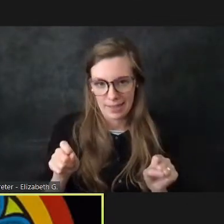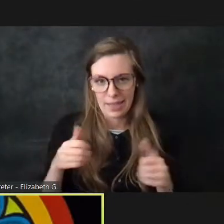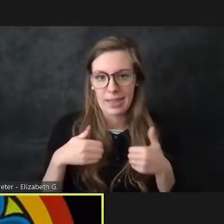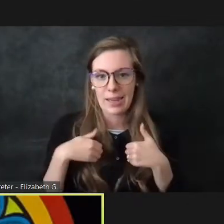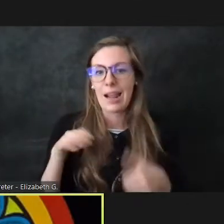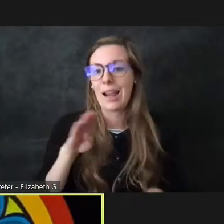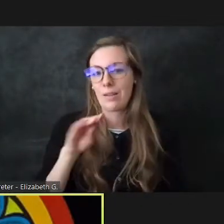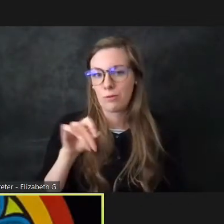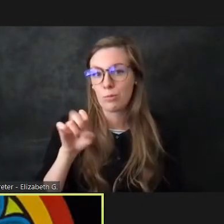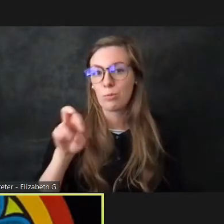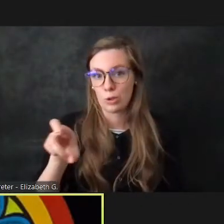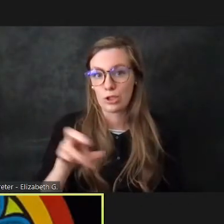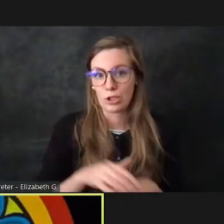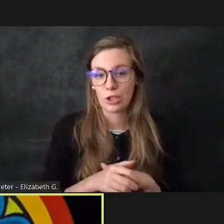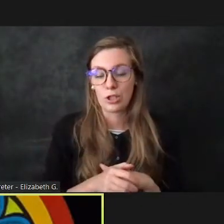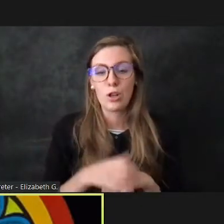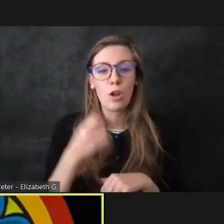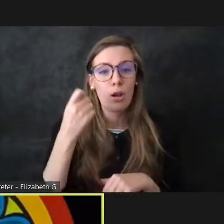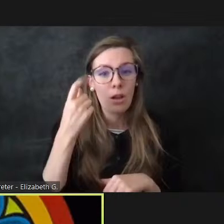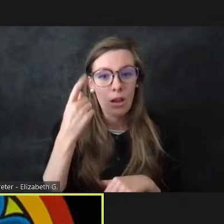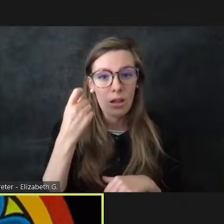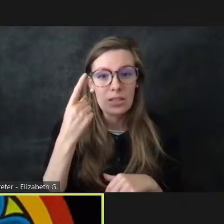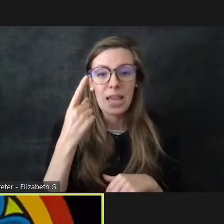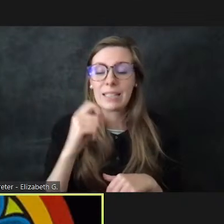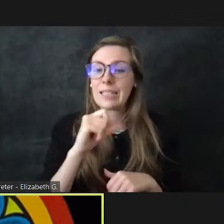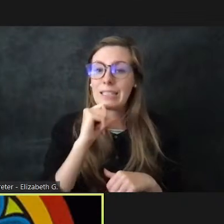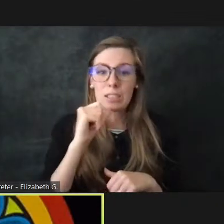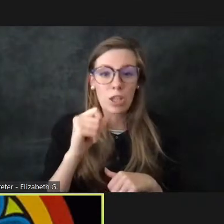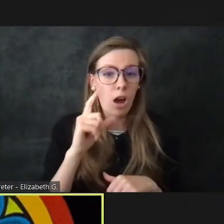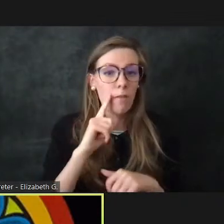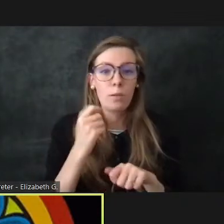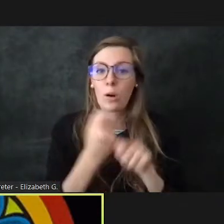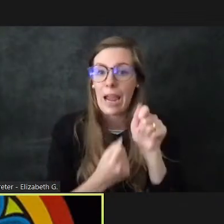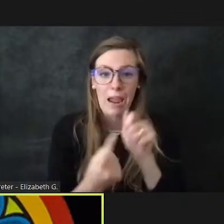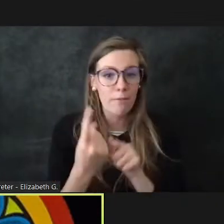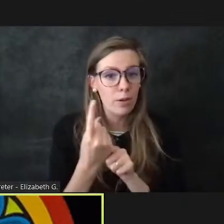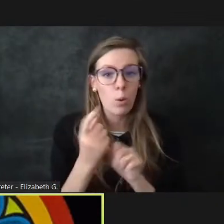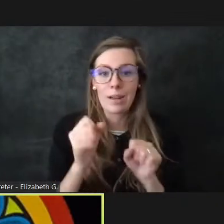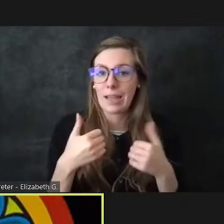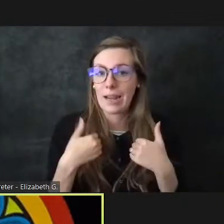these efforts do not apply for all the people at this moment.